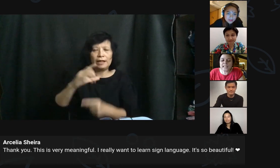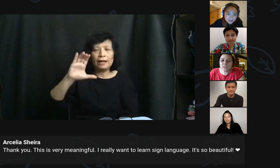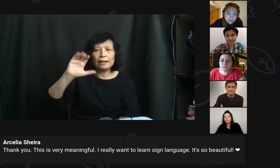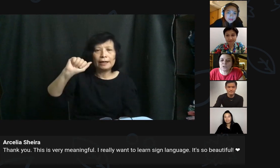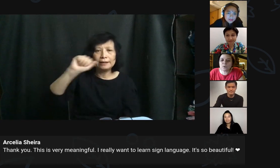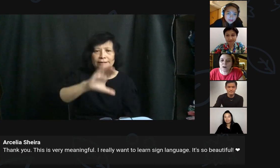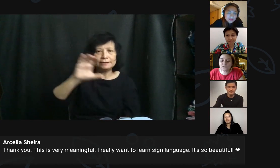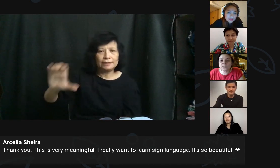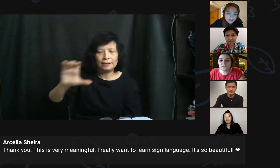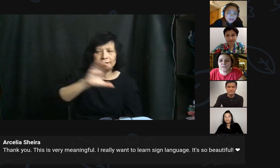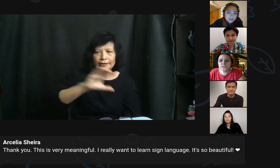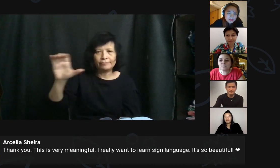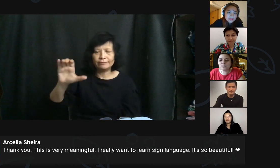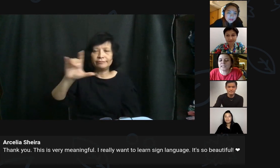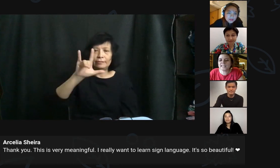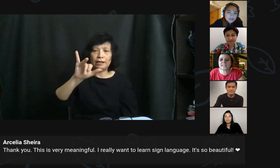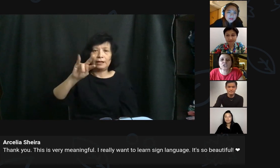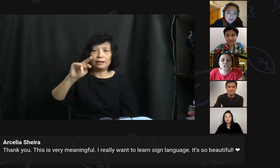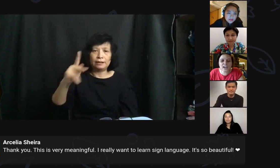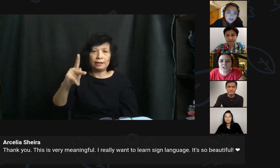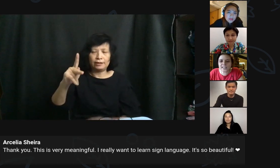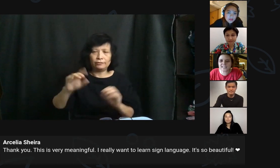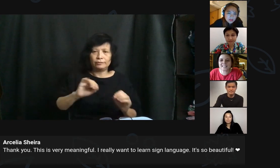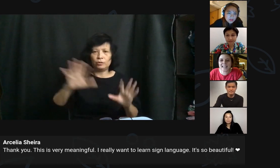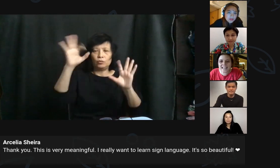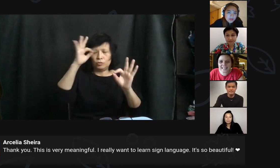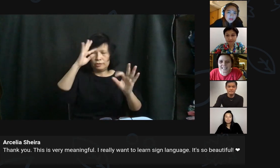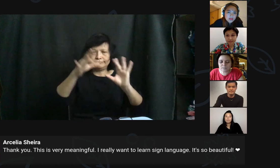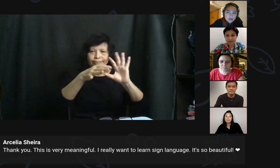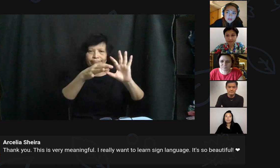The link will go up to the film. Please share it, tag it.